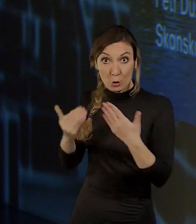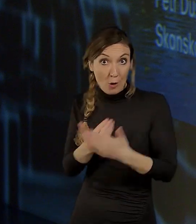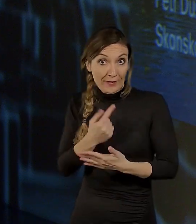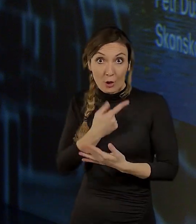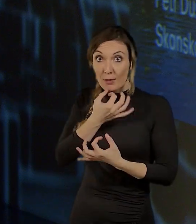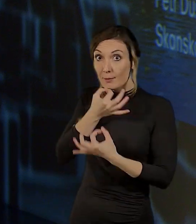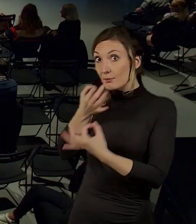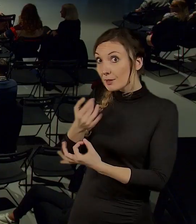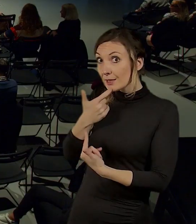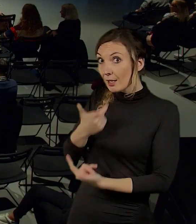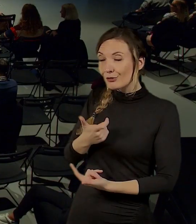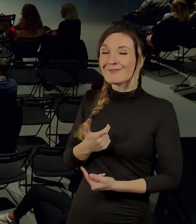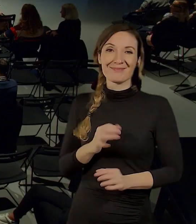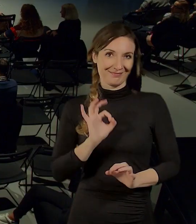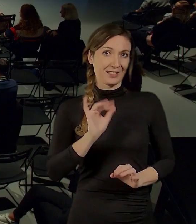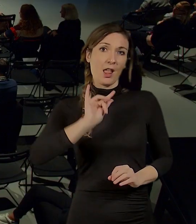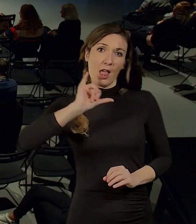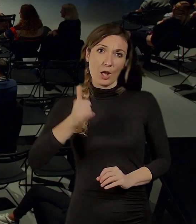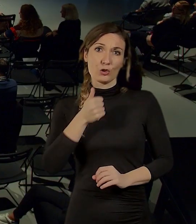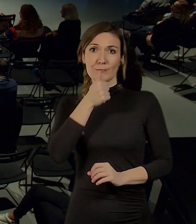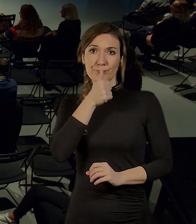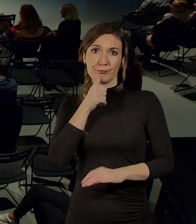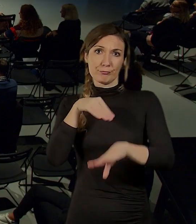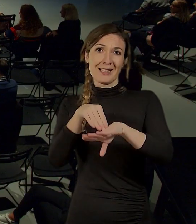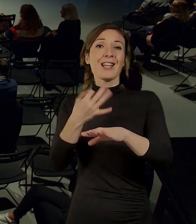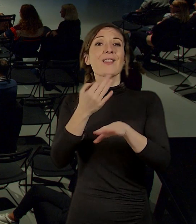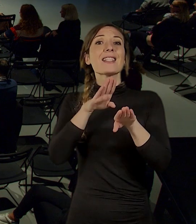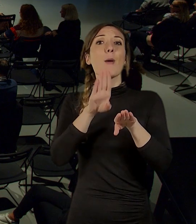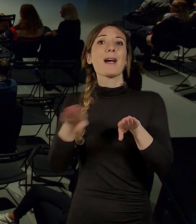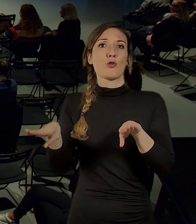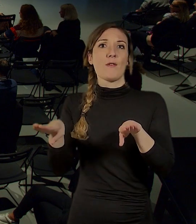they will definitely be used in a way as a park and ride.